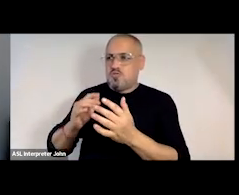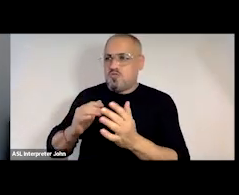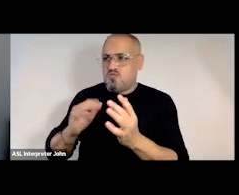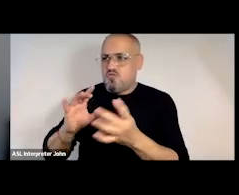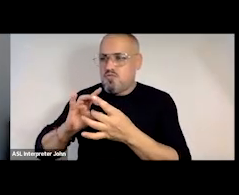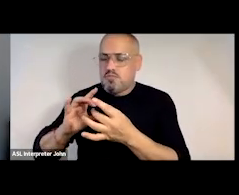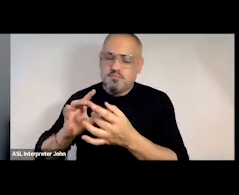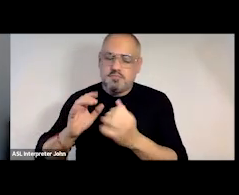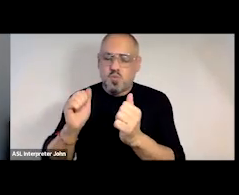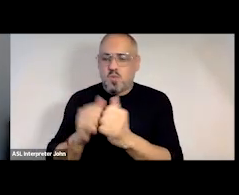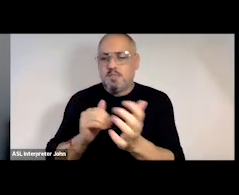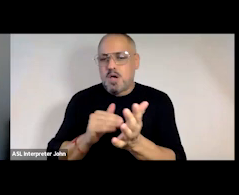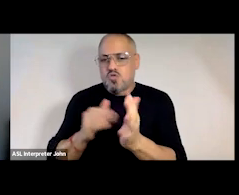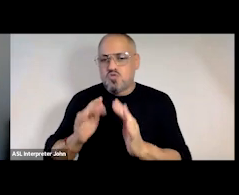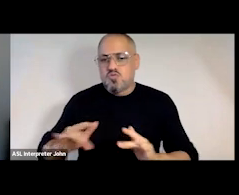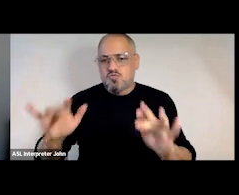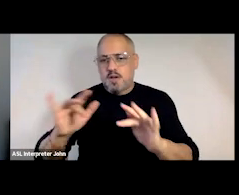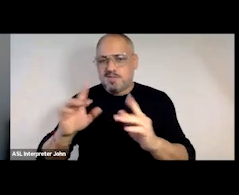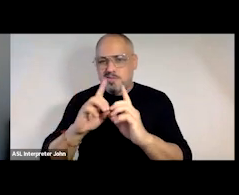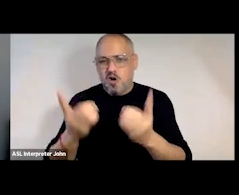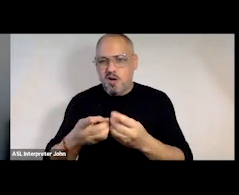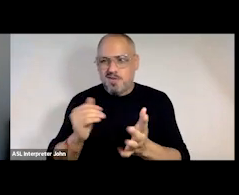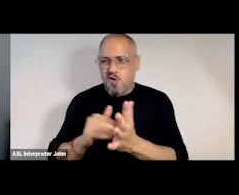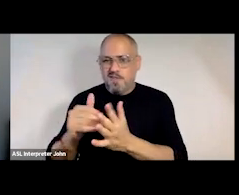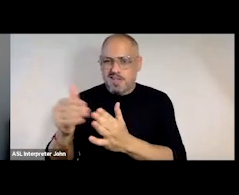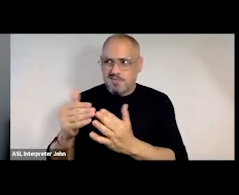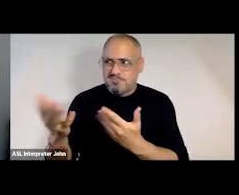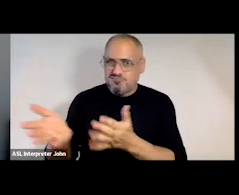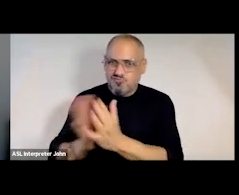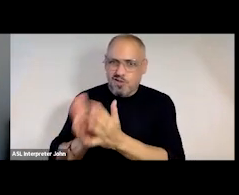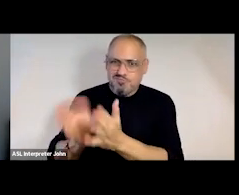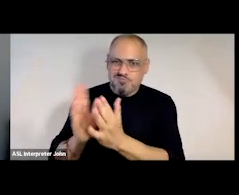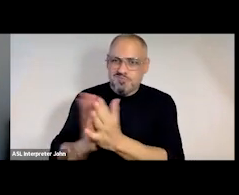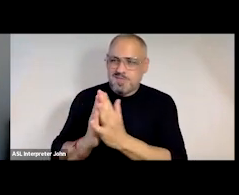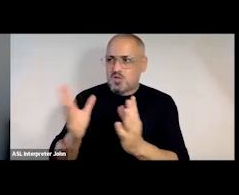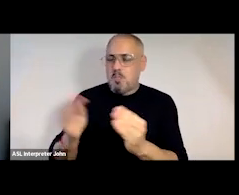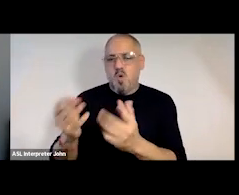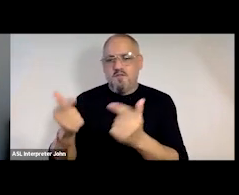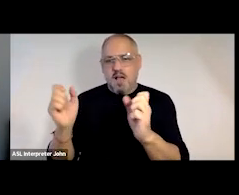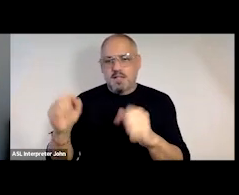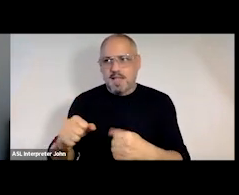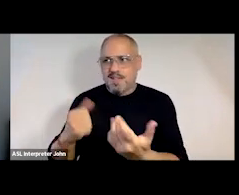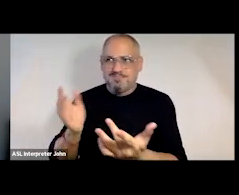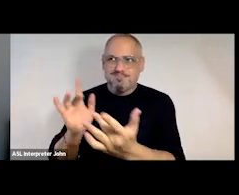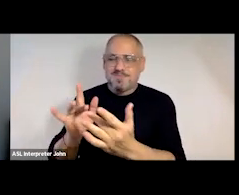that you're frequently requesting records from to help you to obtain records more quickly and sometimes free of charge.